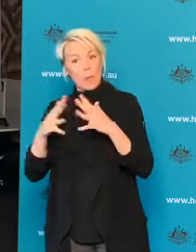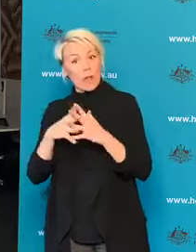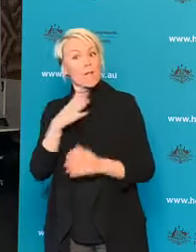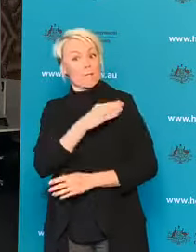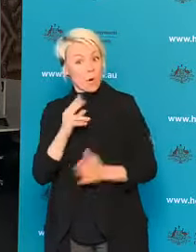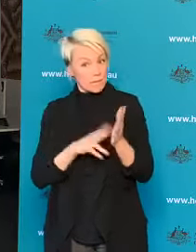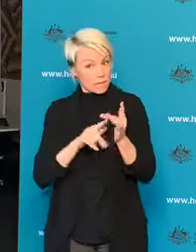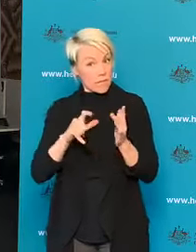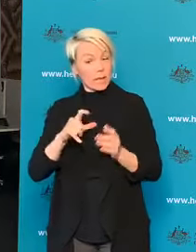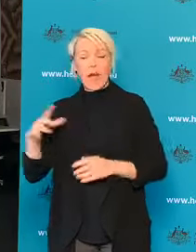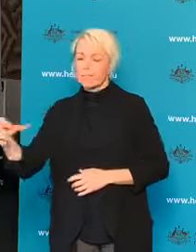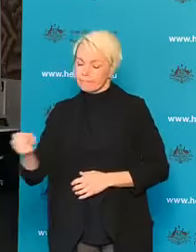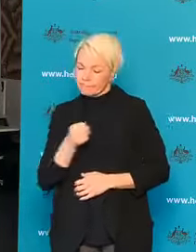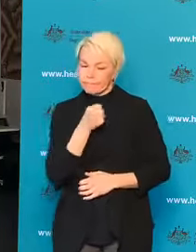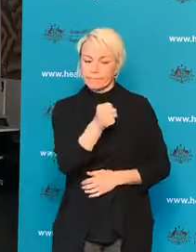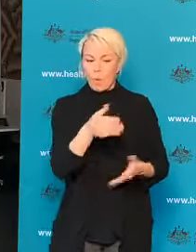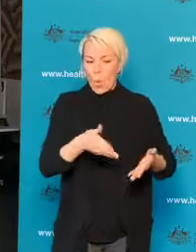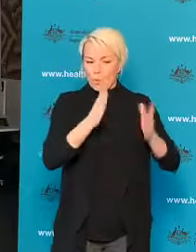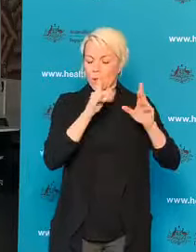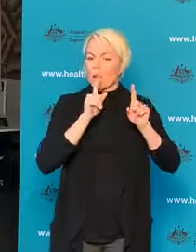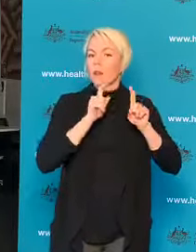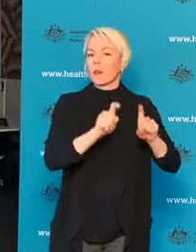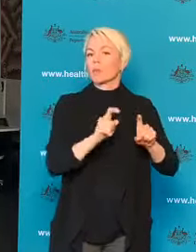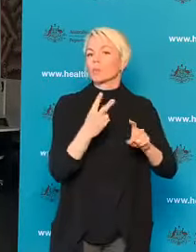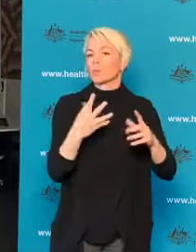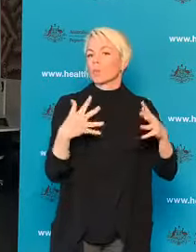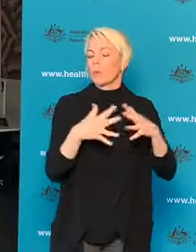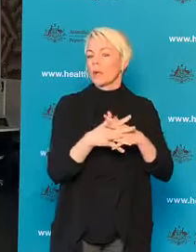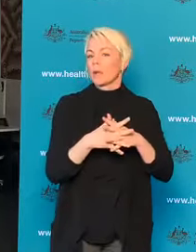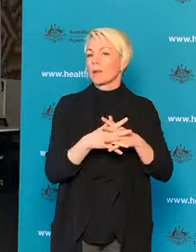of hotel quarantine I believe from this weekend.